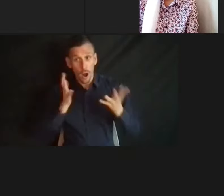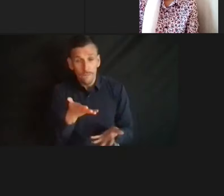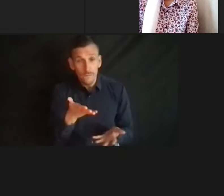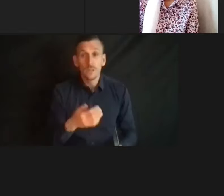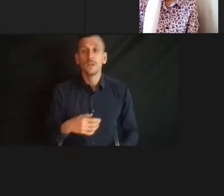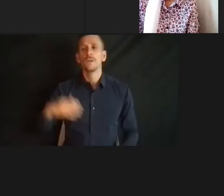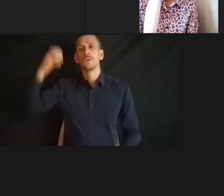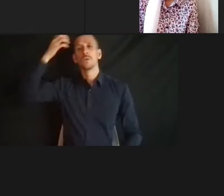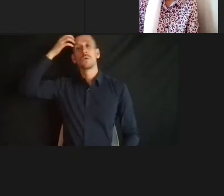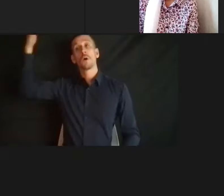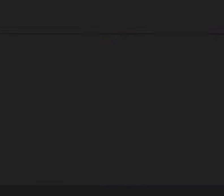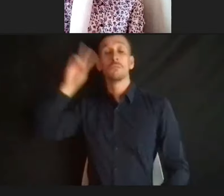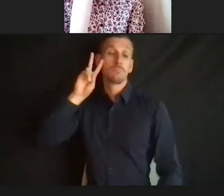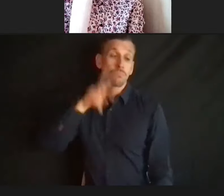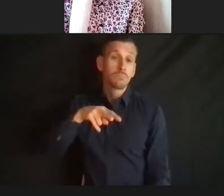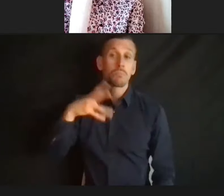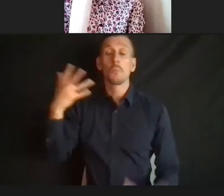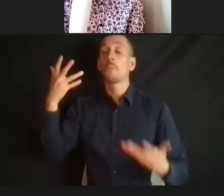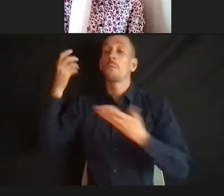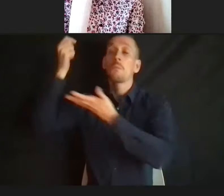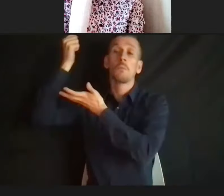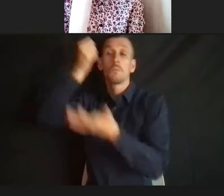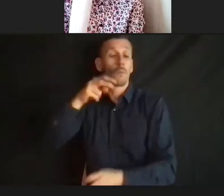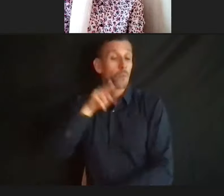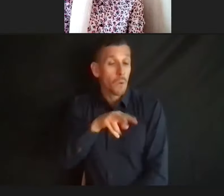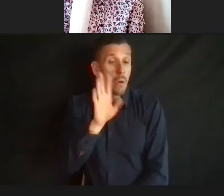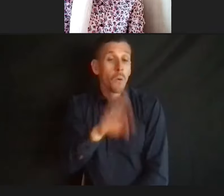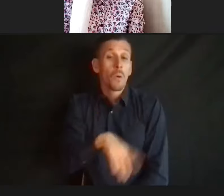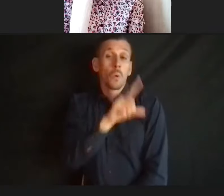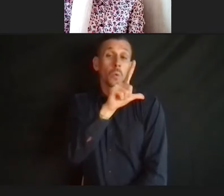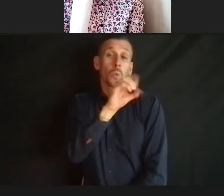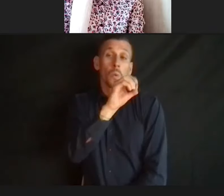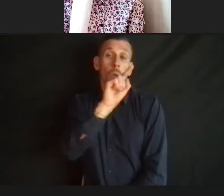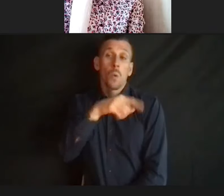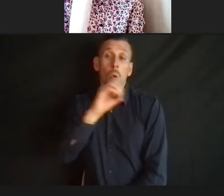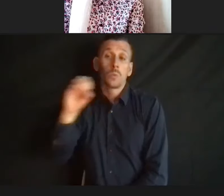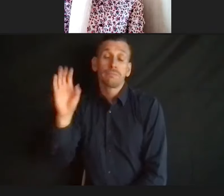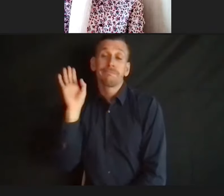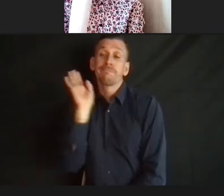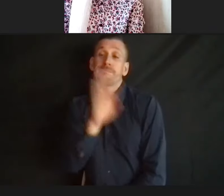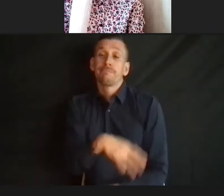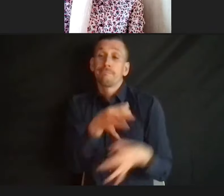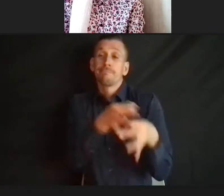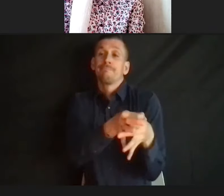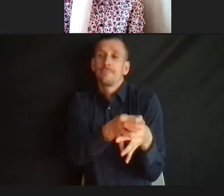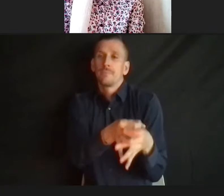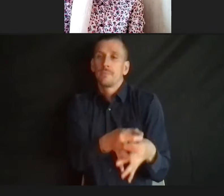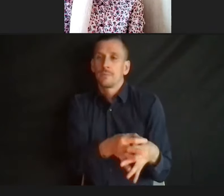bad things about FEMA. It's just not a comparable situation for communities in the Caribbean that